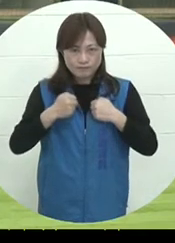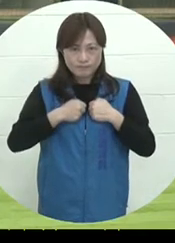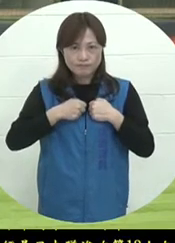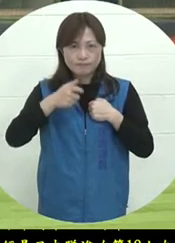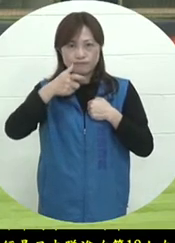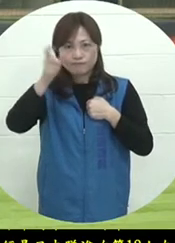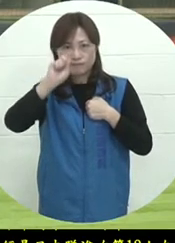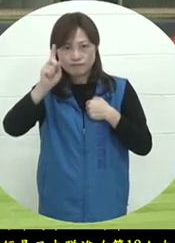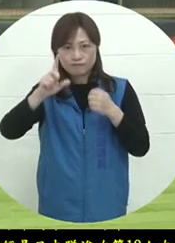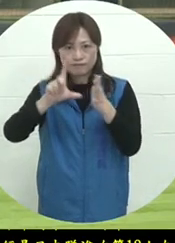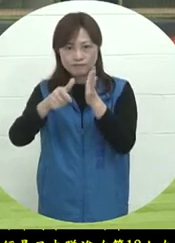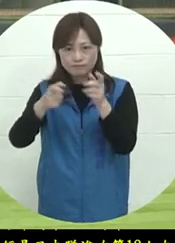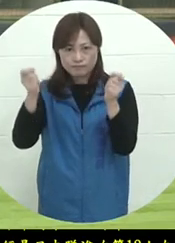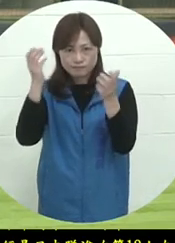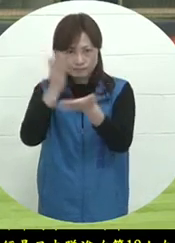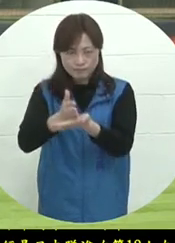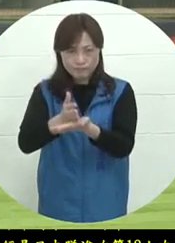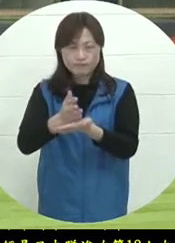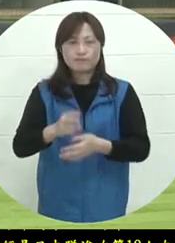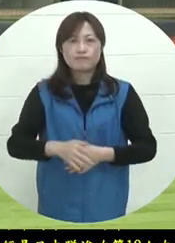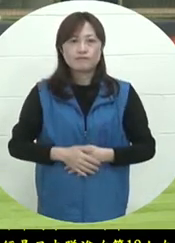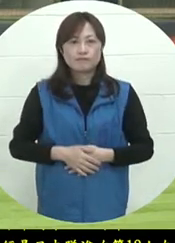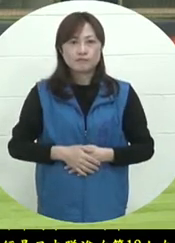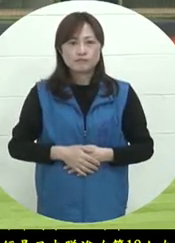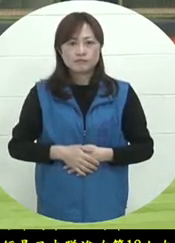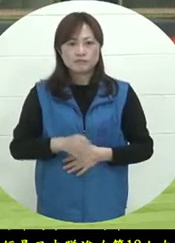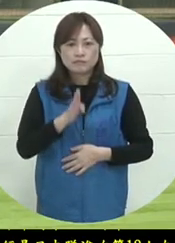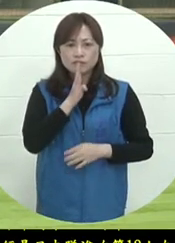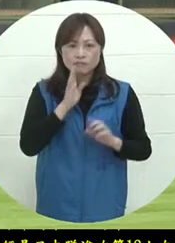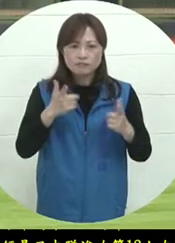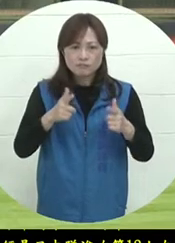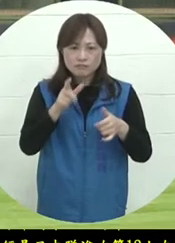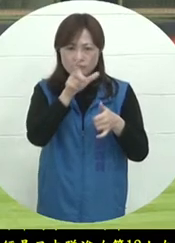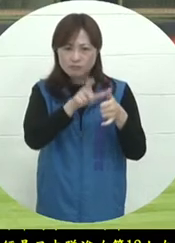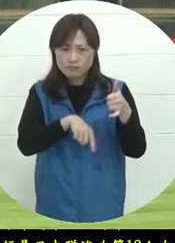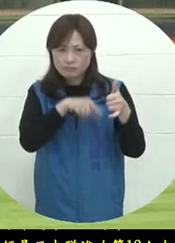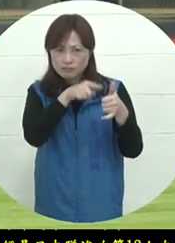Then we have to see if it is a pitcher. I know how my body is still doing